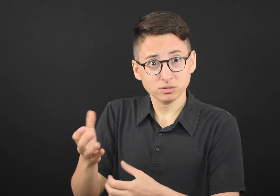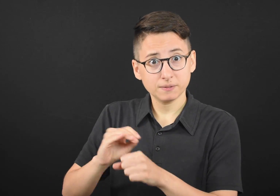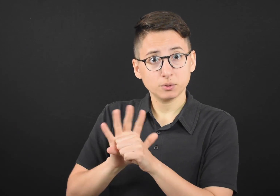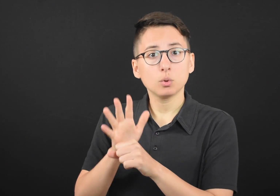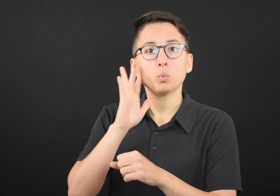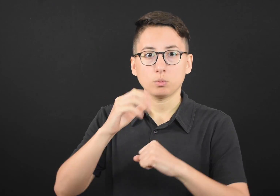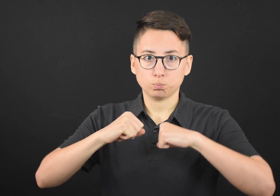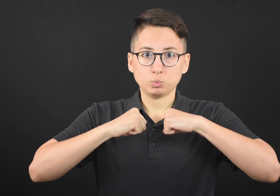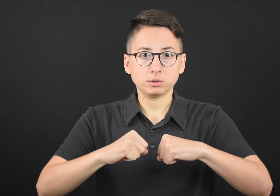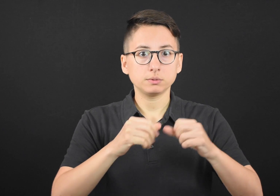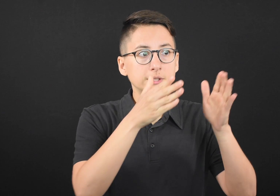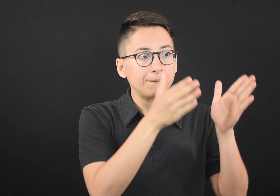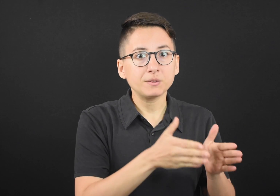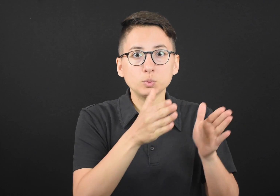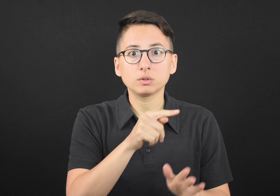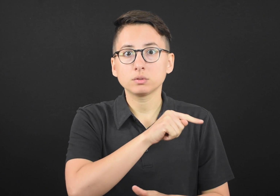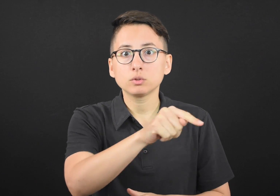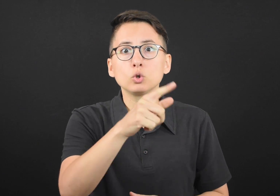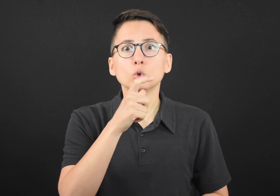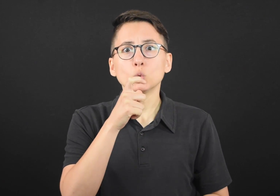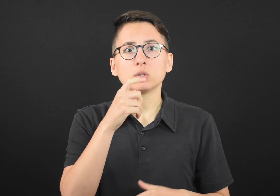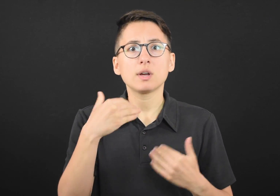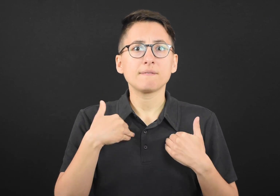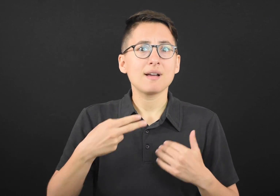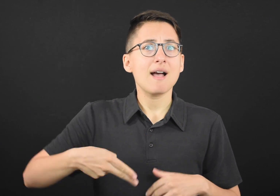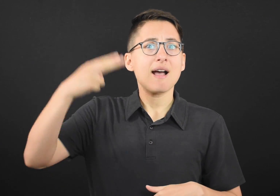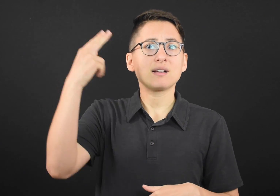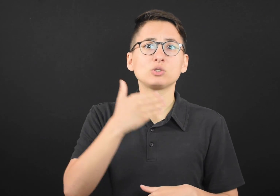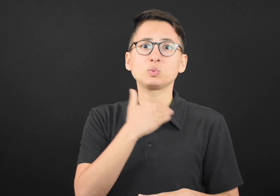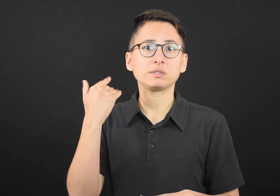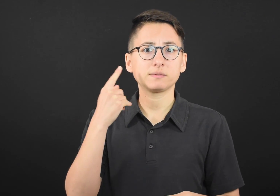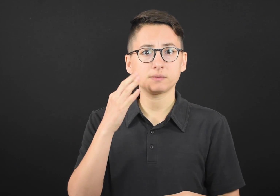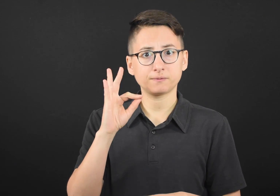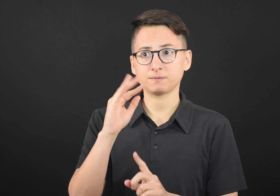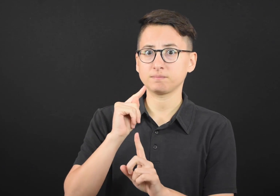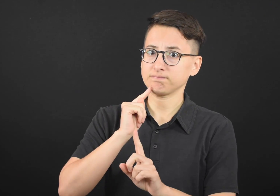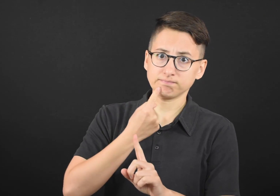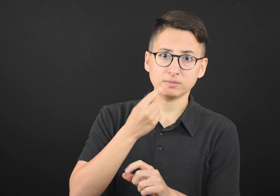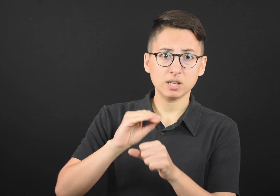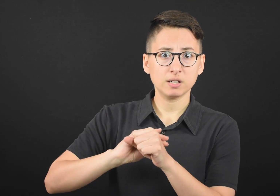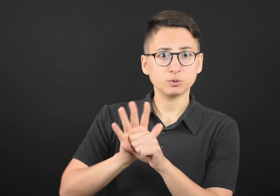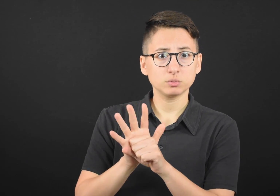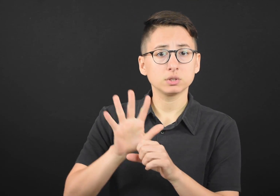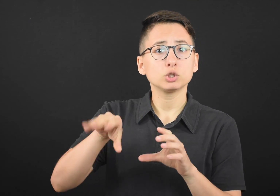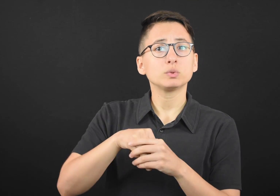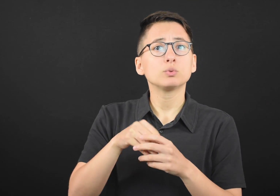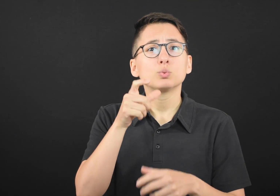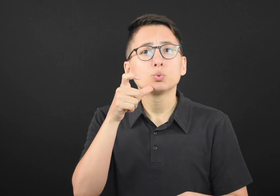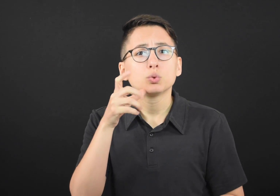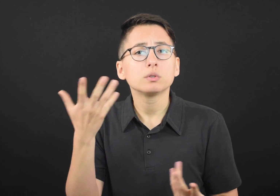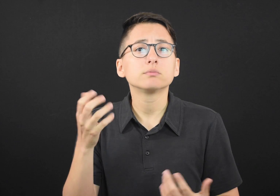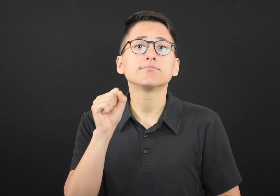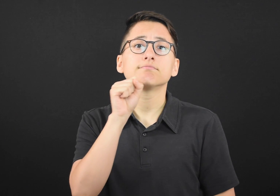will help protect individuals who are high risk for severe COVID, including the elderly